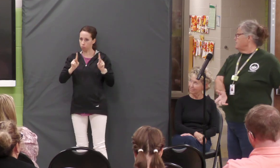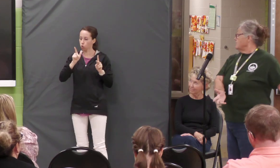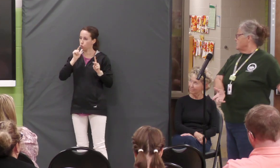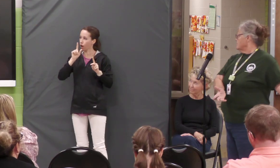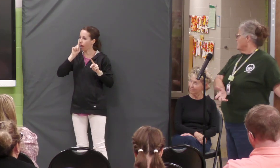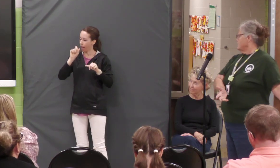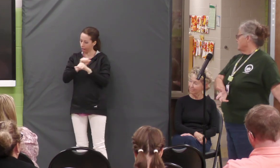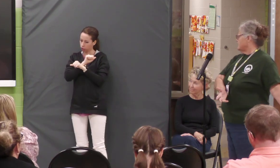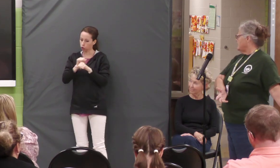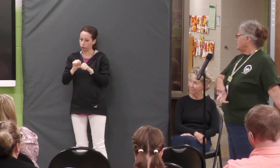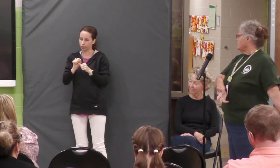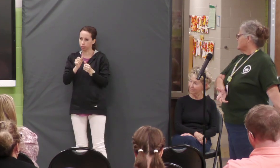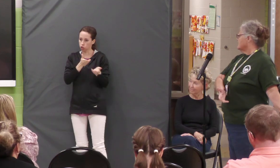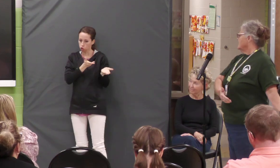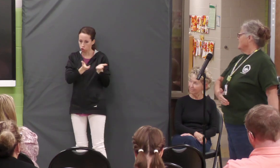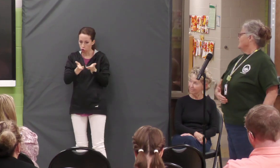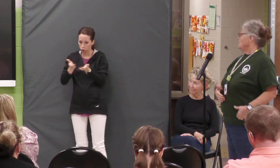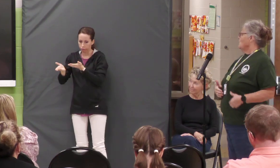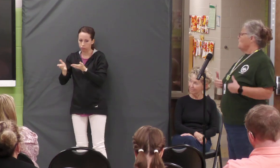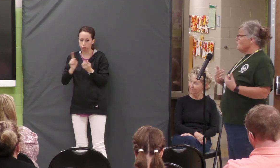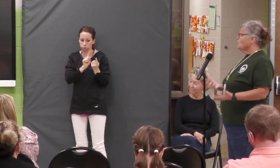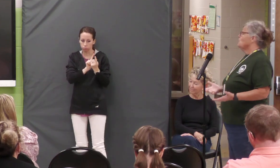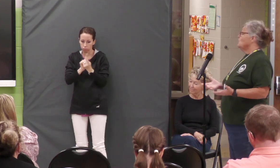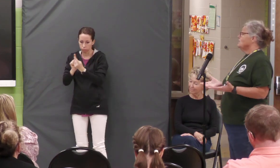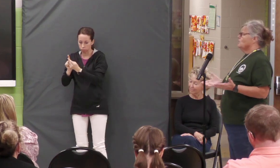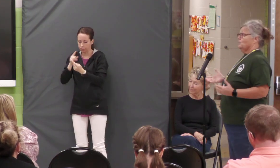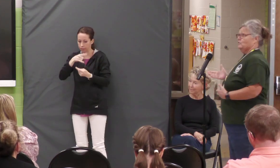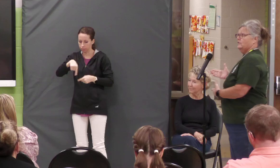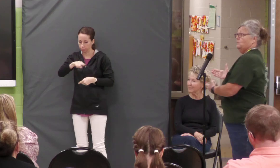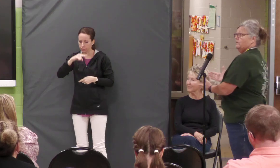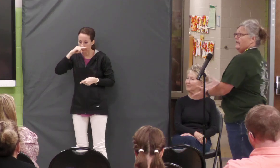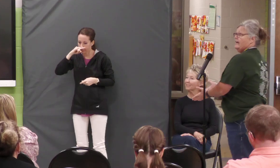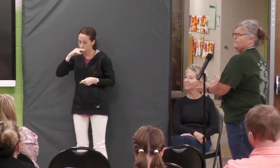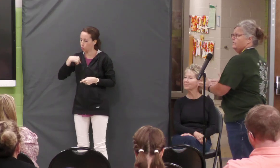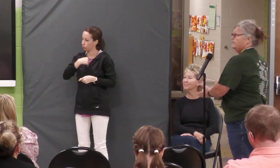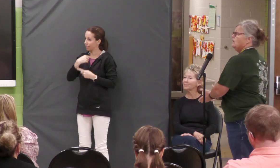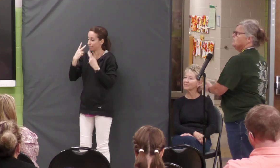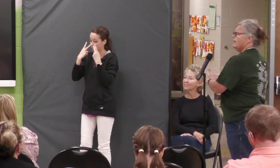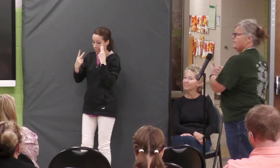people that are serving these kids you know we're the ones who see when they have when they don't